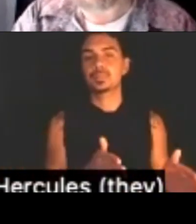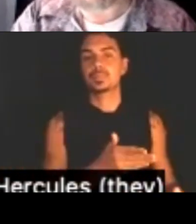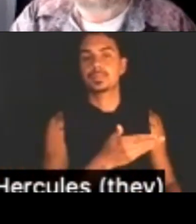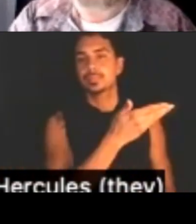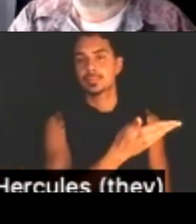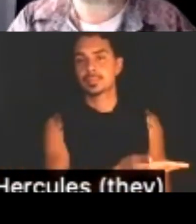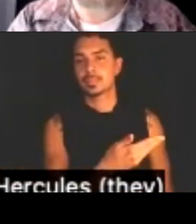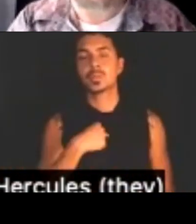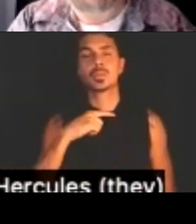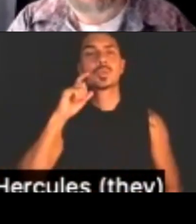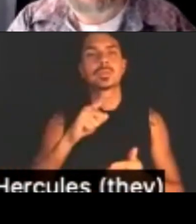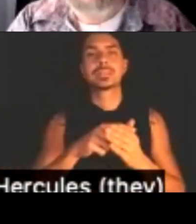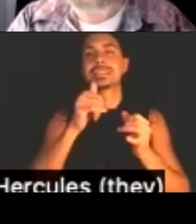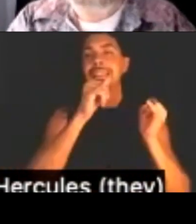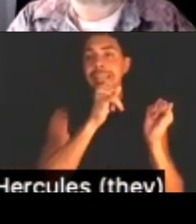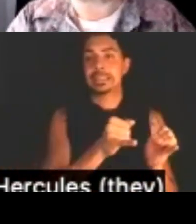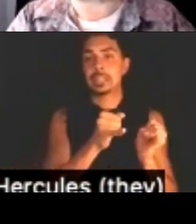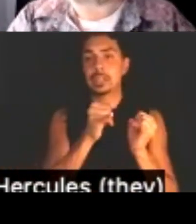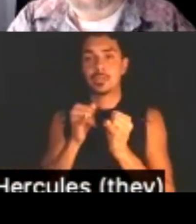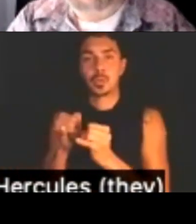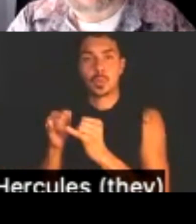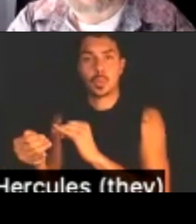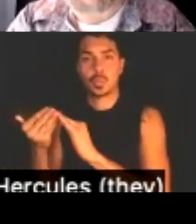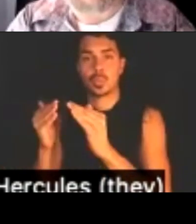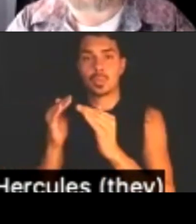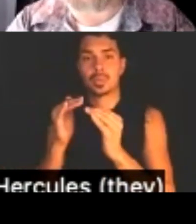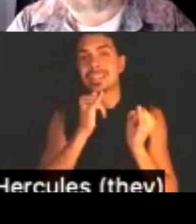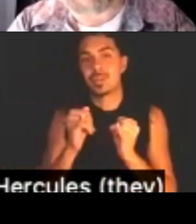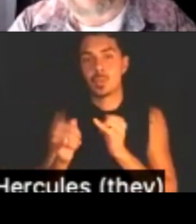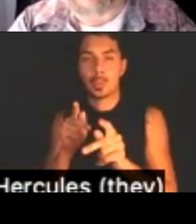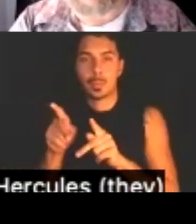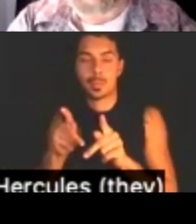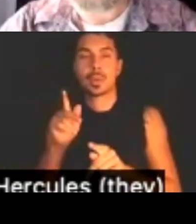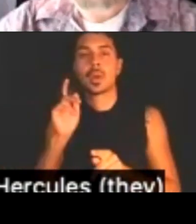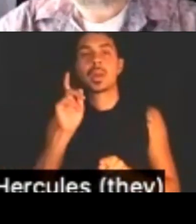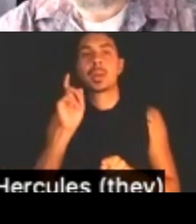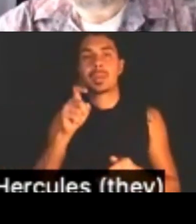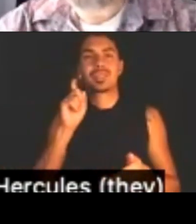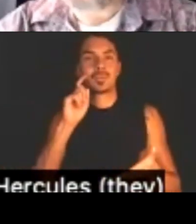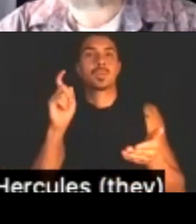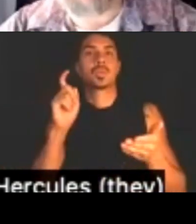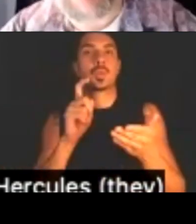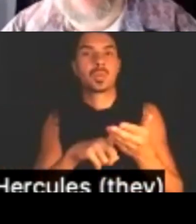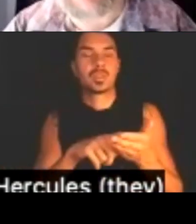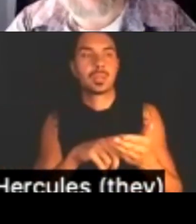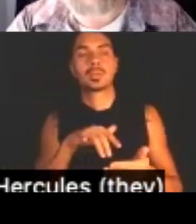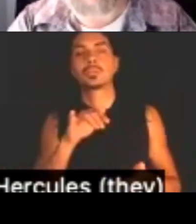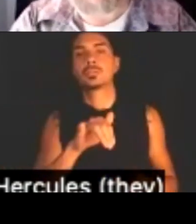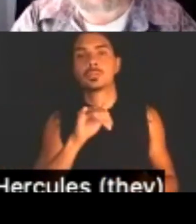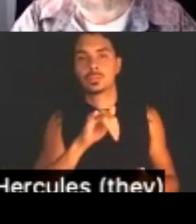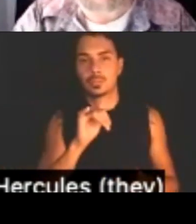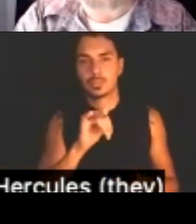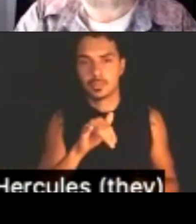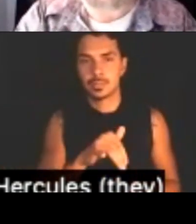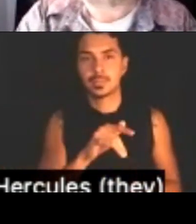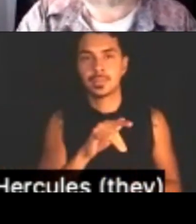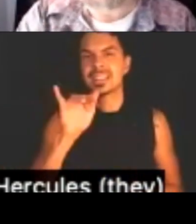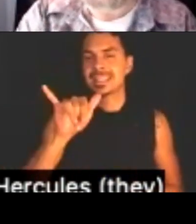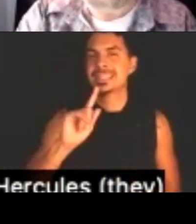some very specific things like the severity or the prevalent or the amount of presence of that mental health challenge.